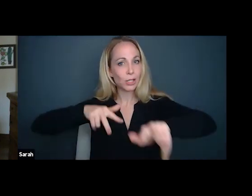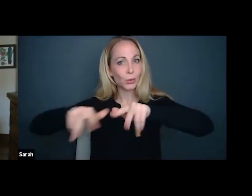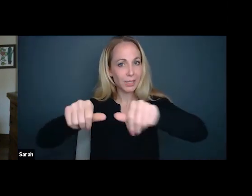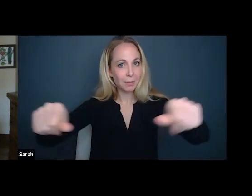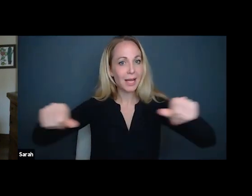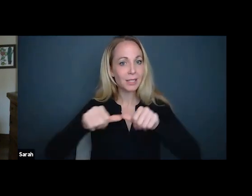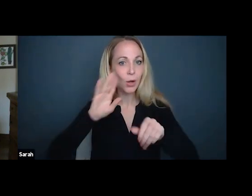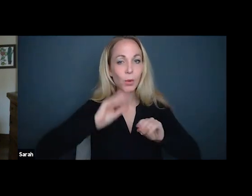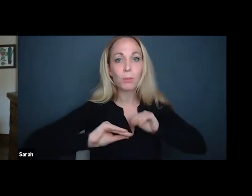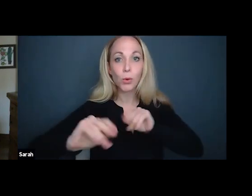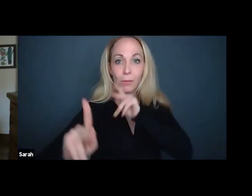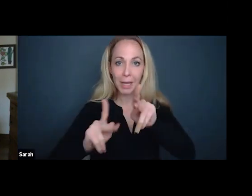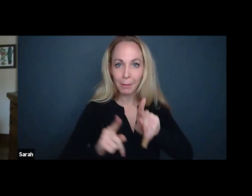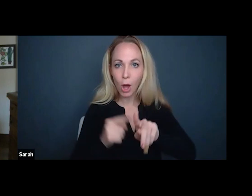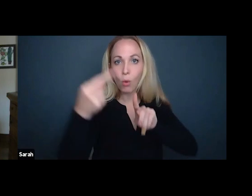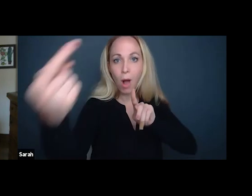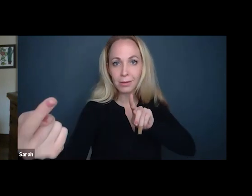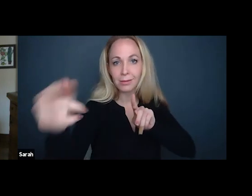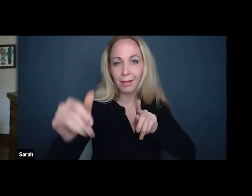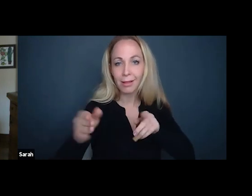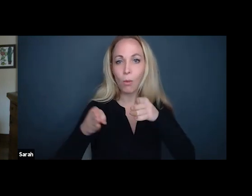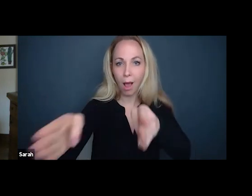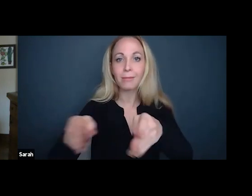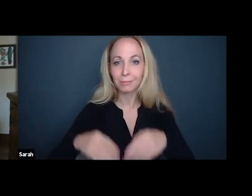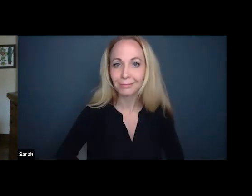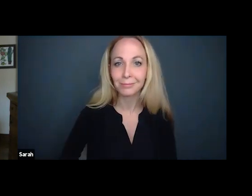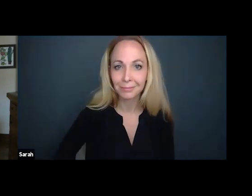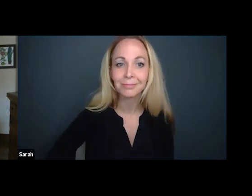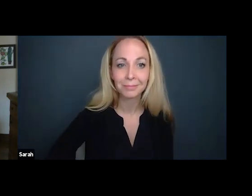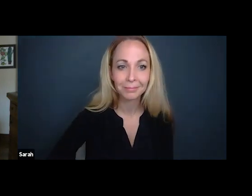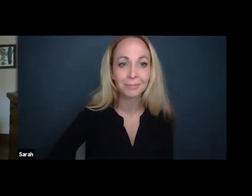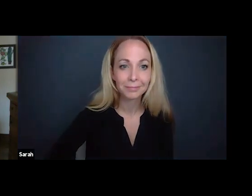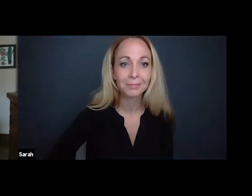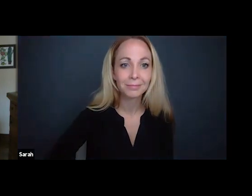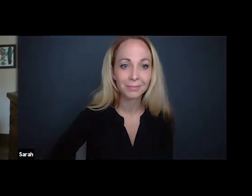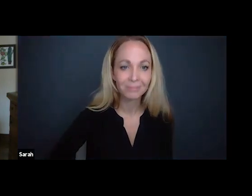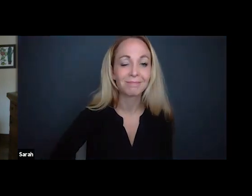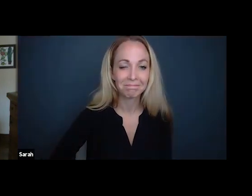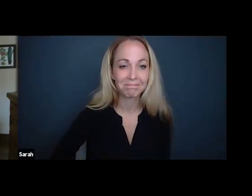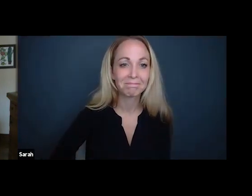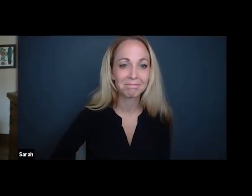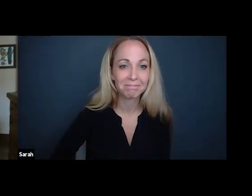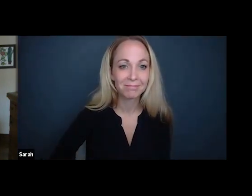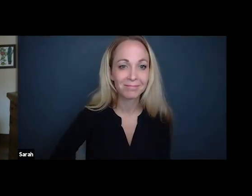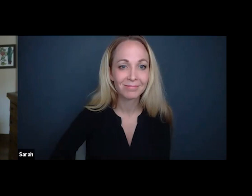of the crosswalk itself. Next slide.